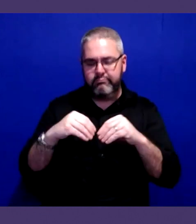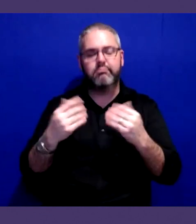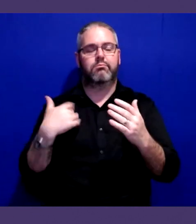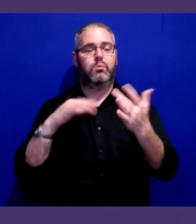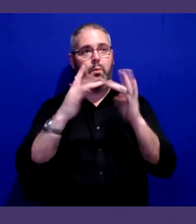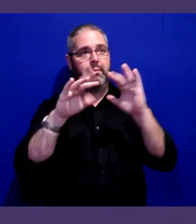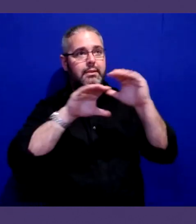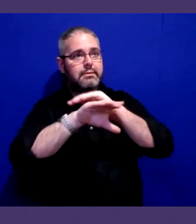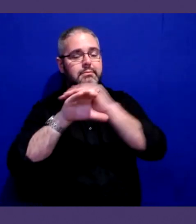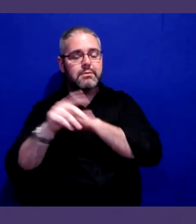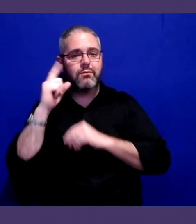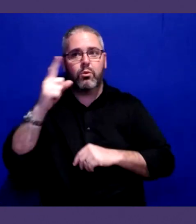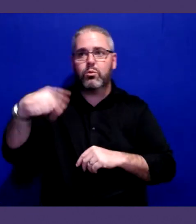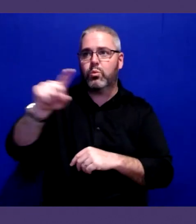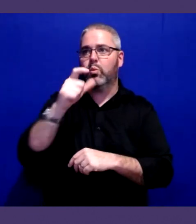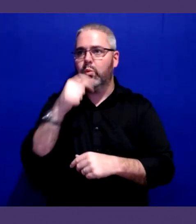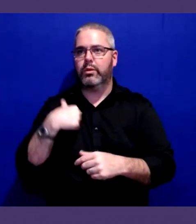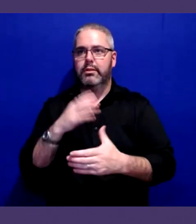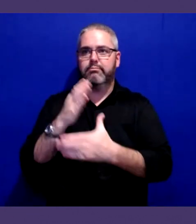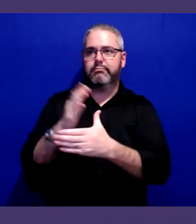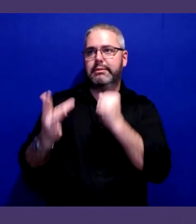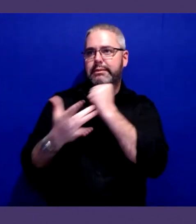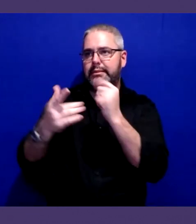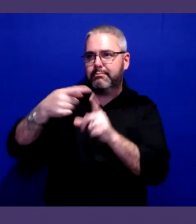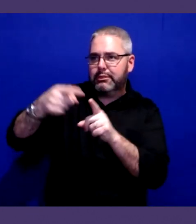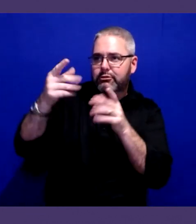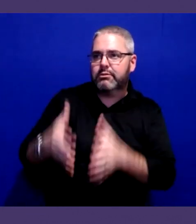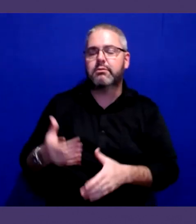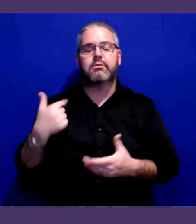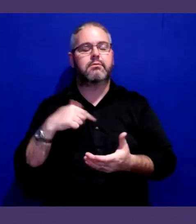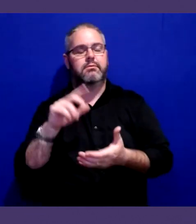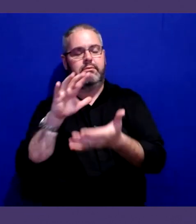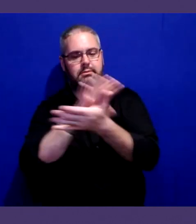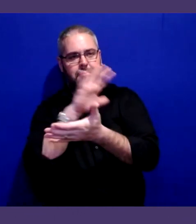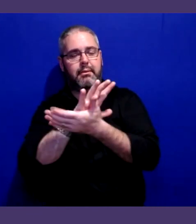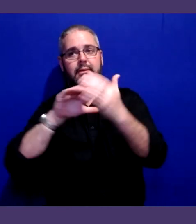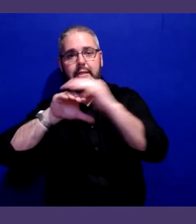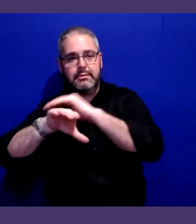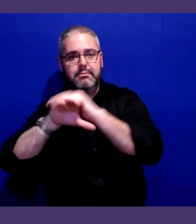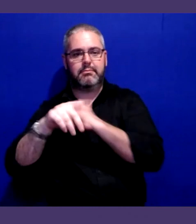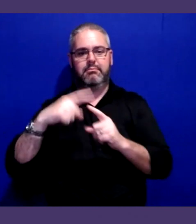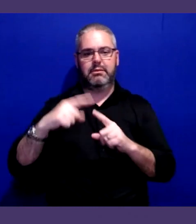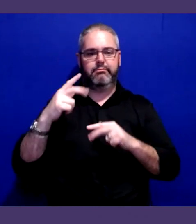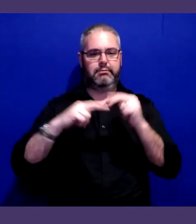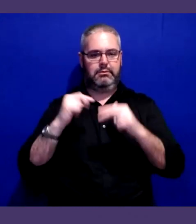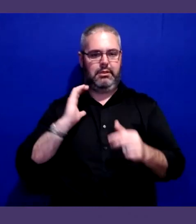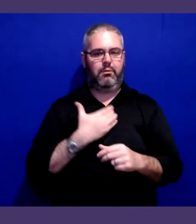intermediate technical specialists, document accessibility, and the built environment. We have several videos from